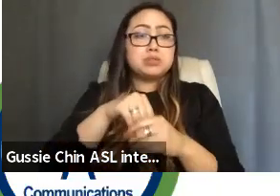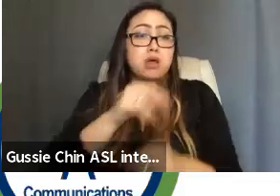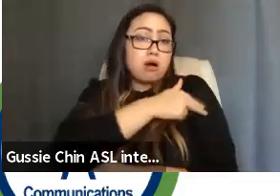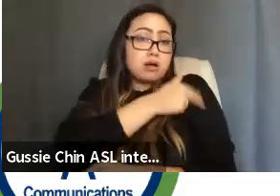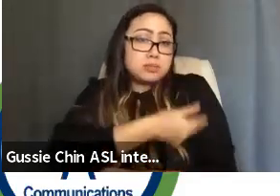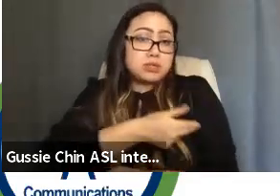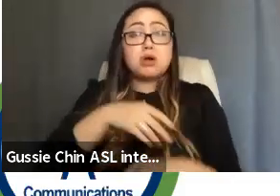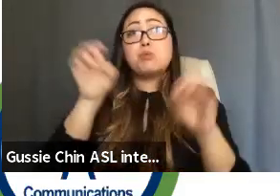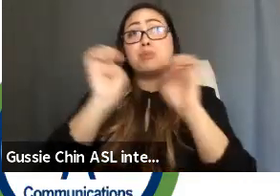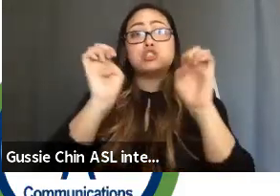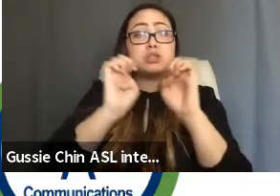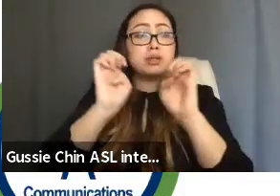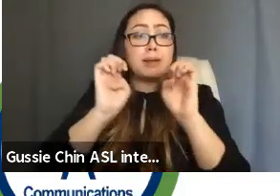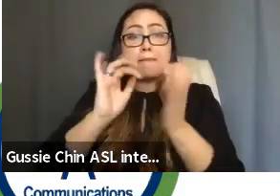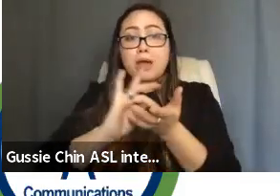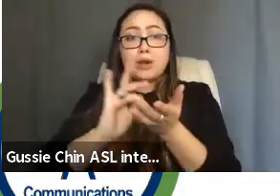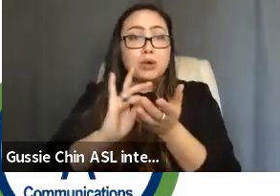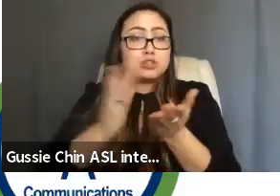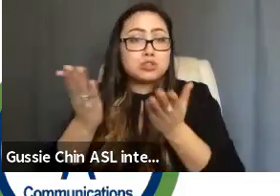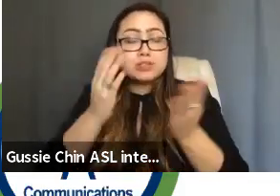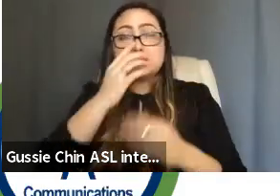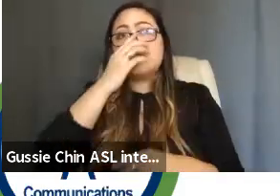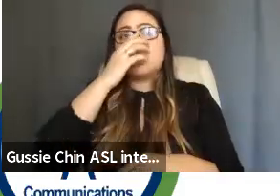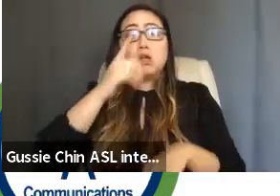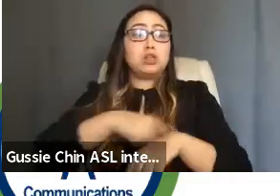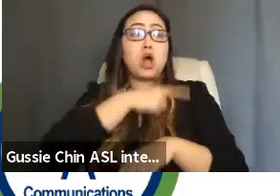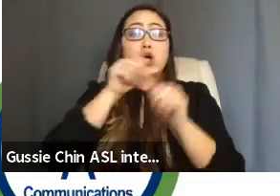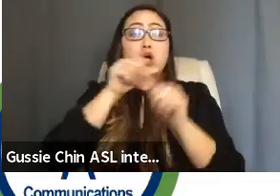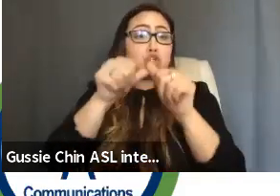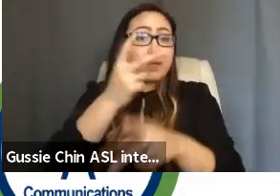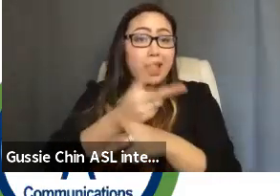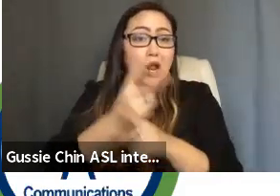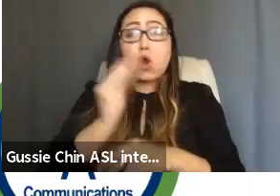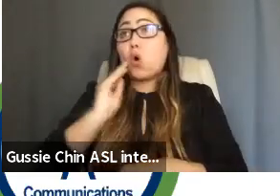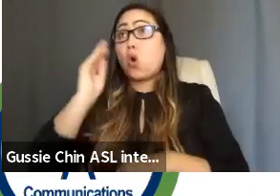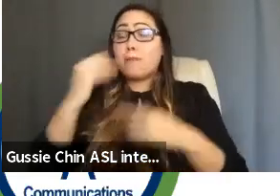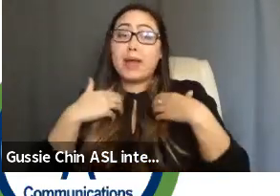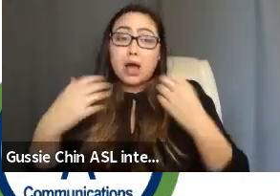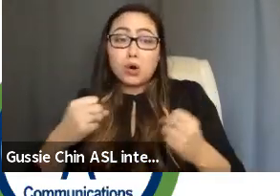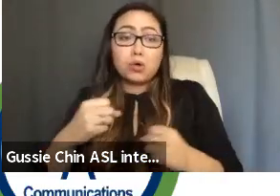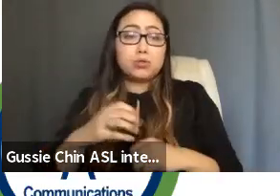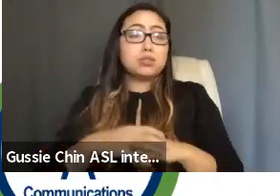emergency medical services, long term care, home health, coroners, behavioral health,